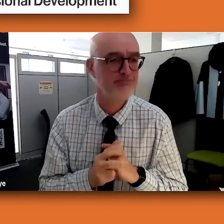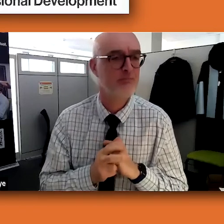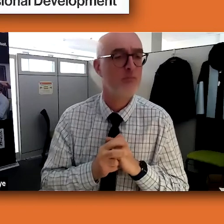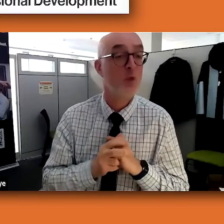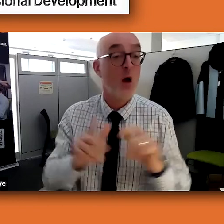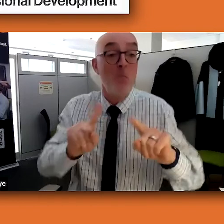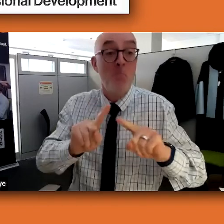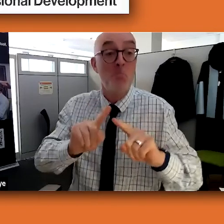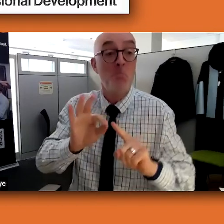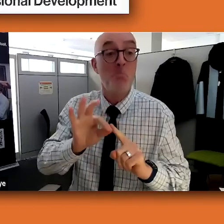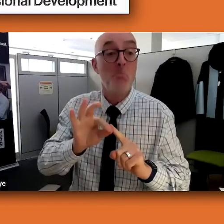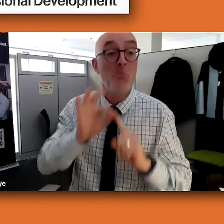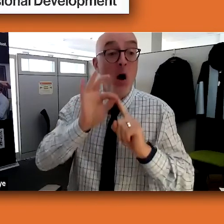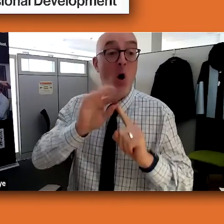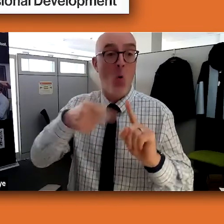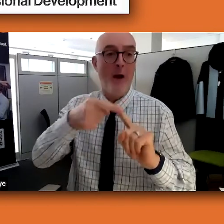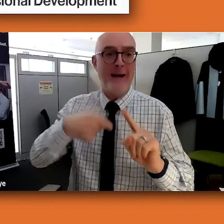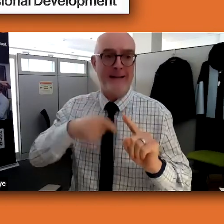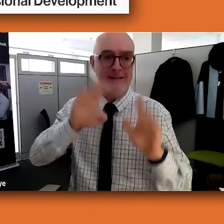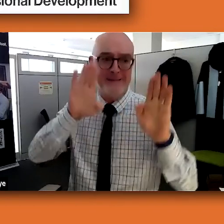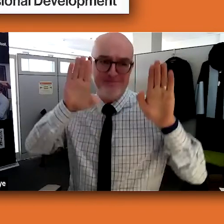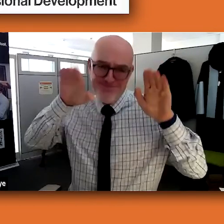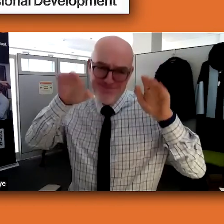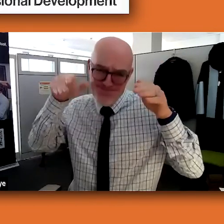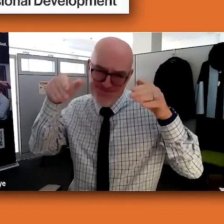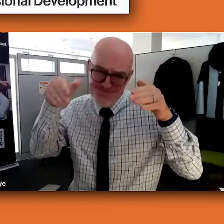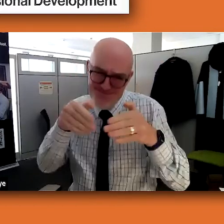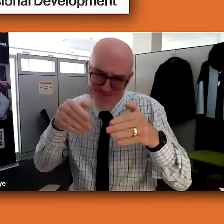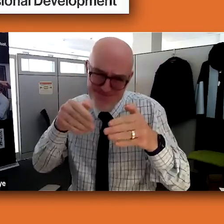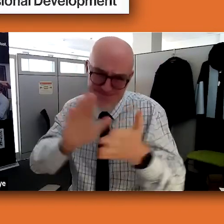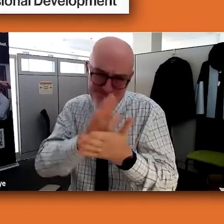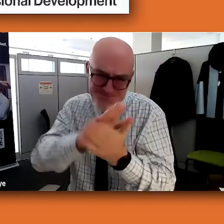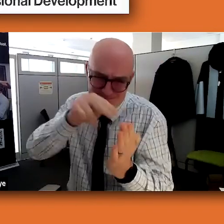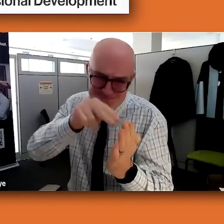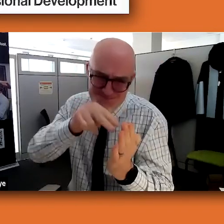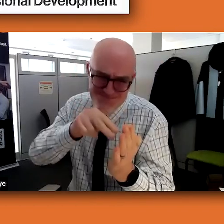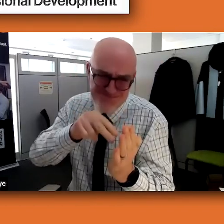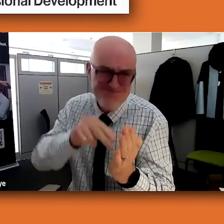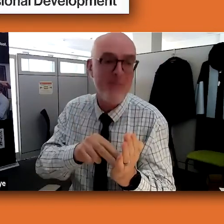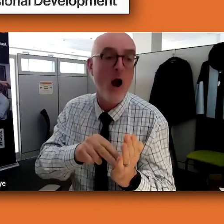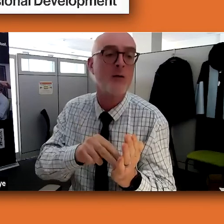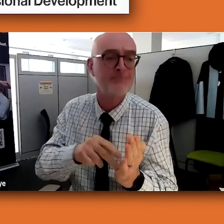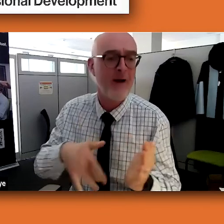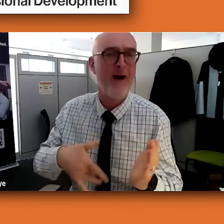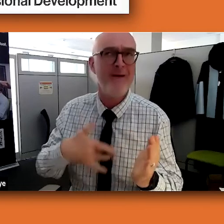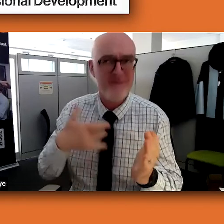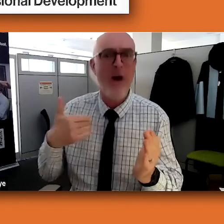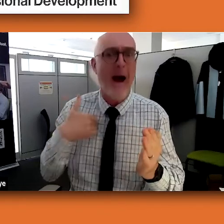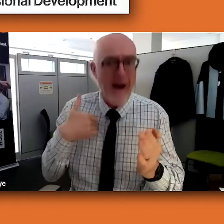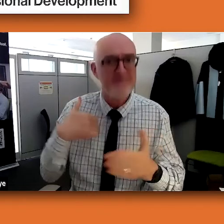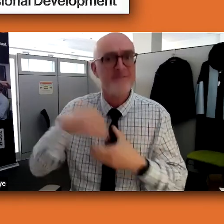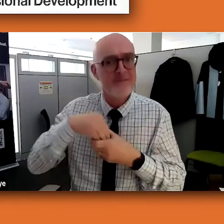and don't read with an inner voice. But when they really need to focus on a text,